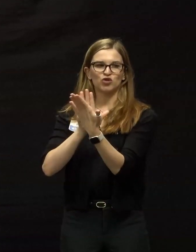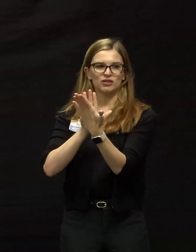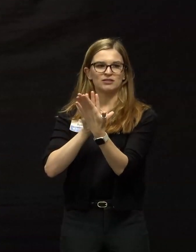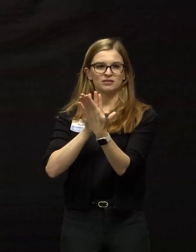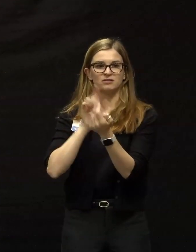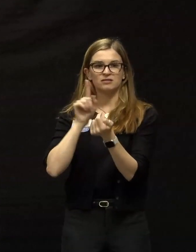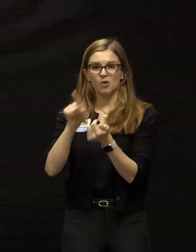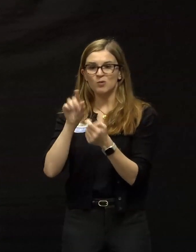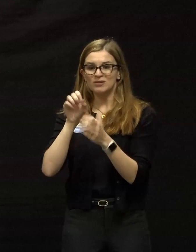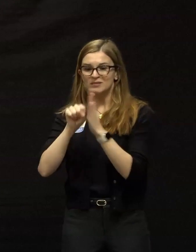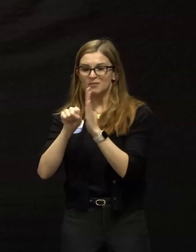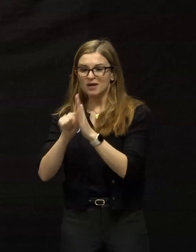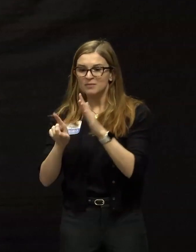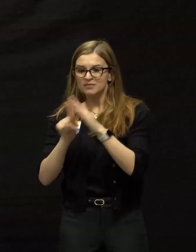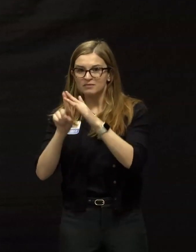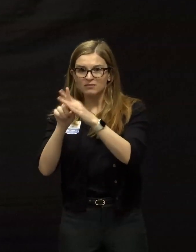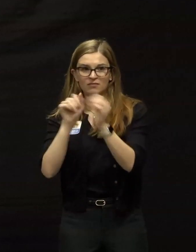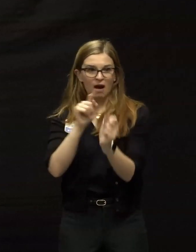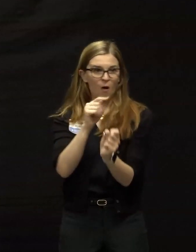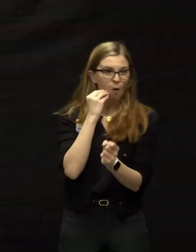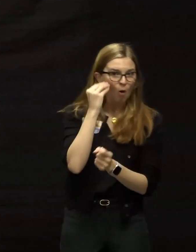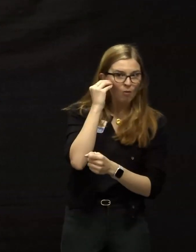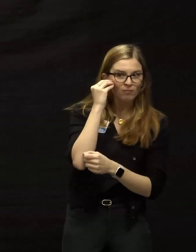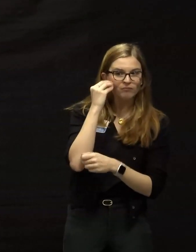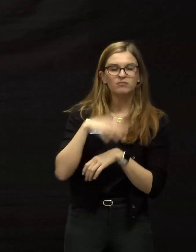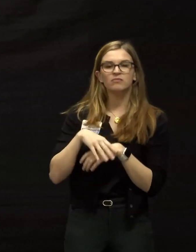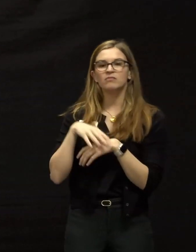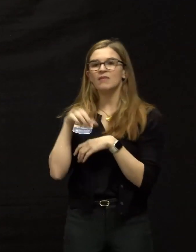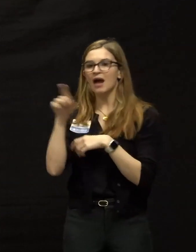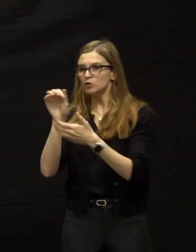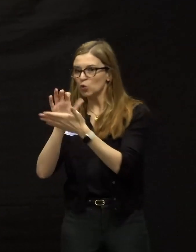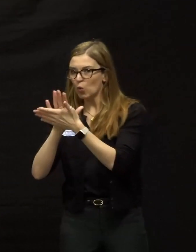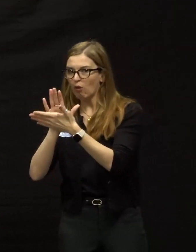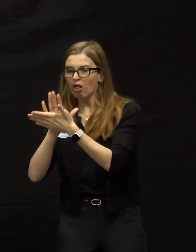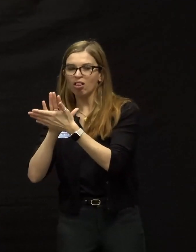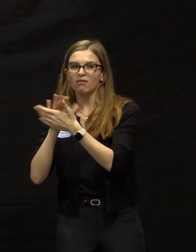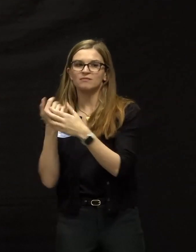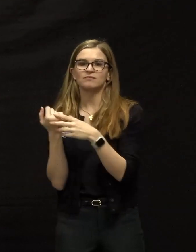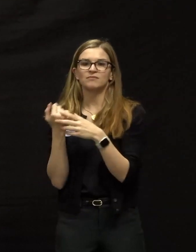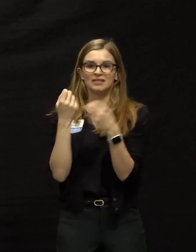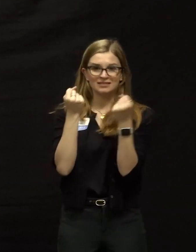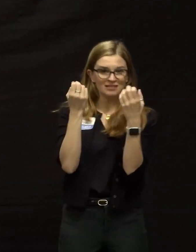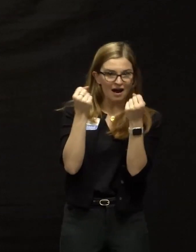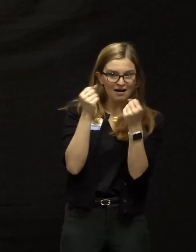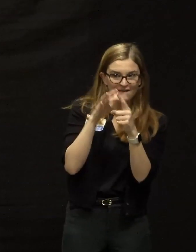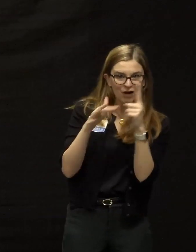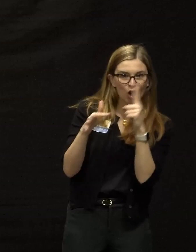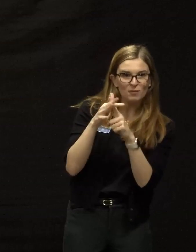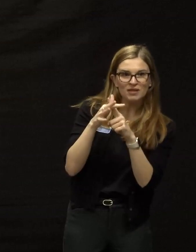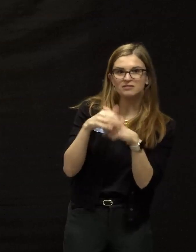when it comes to the emic approach. In what environments do those things happen? Are they at home? Are they in school?